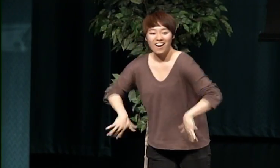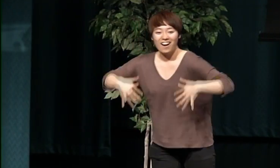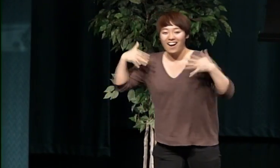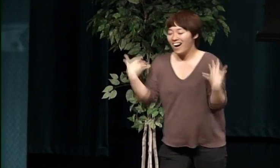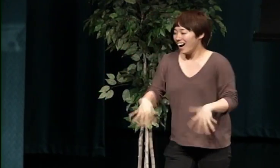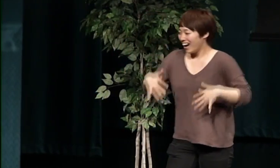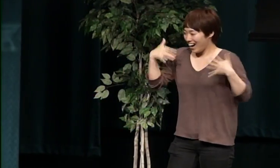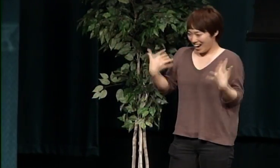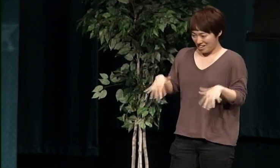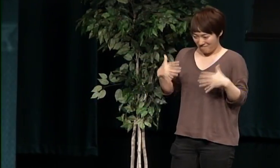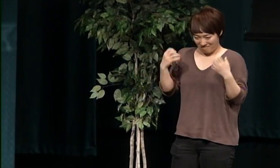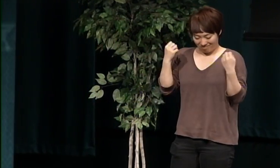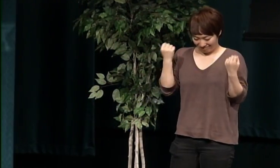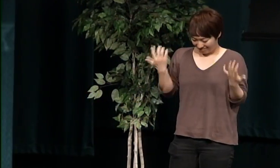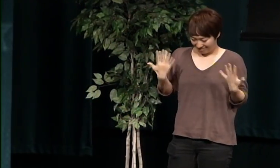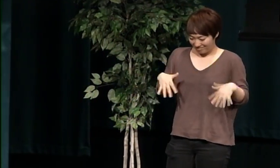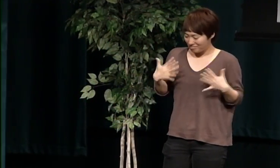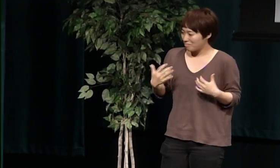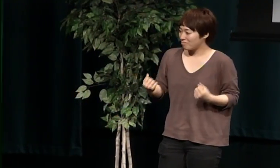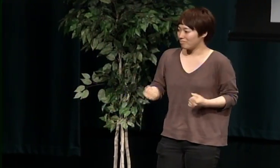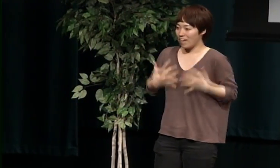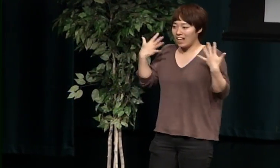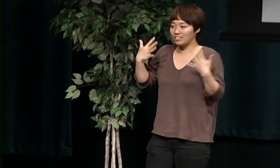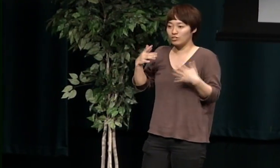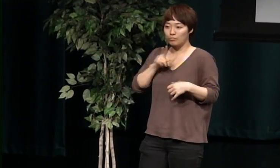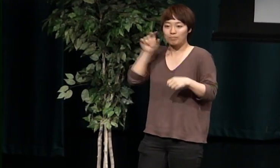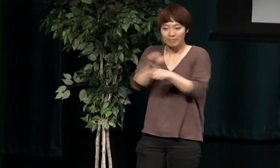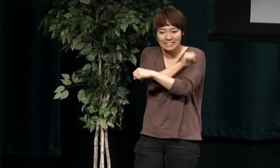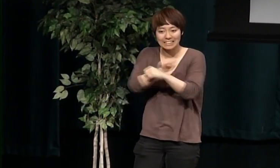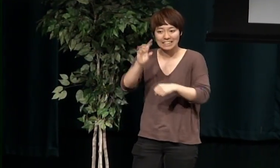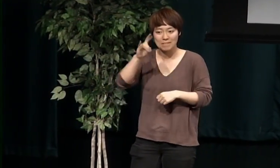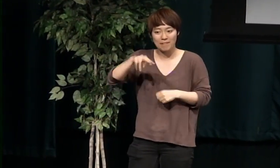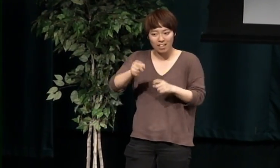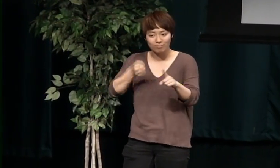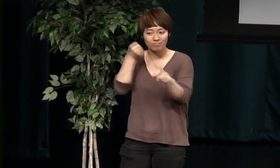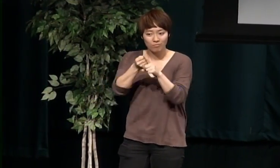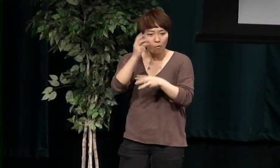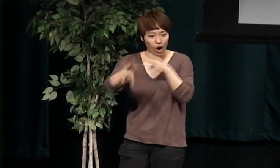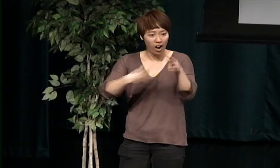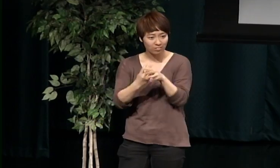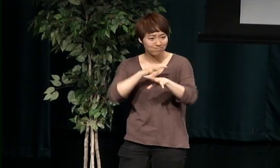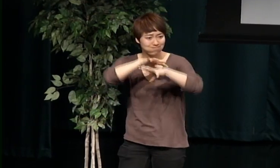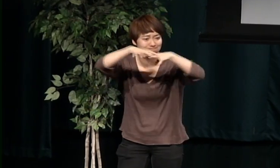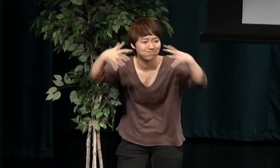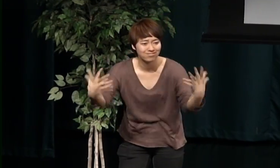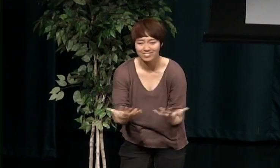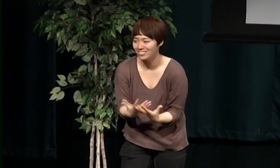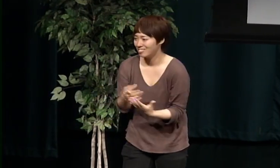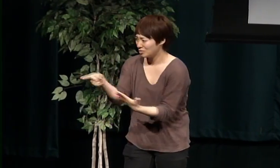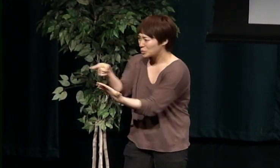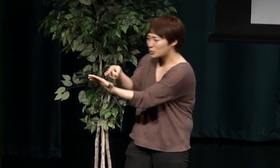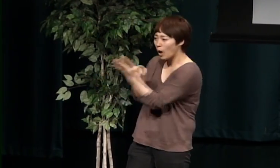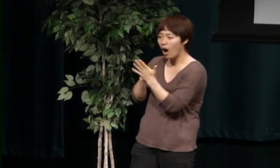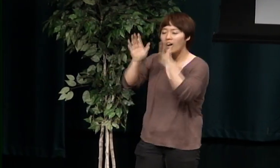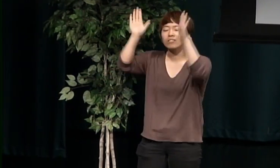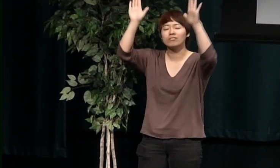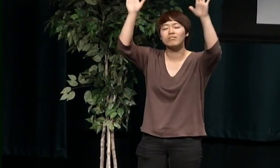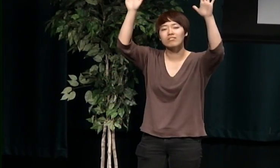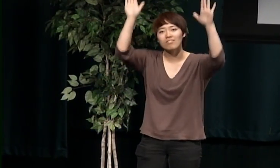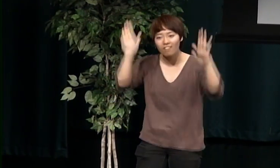Thank you, thank you, thank you. Truly amazing for us to understand